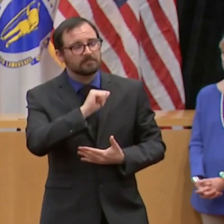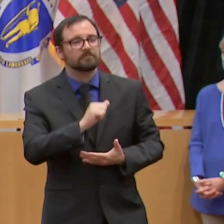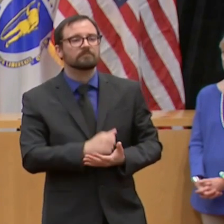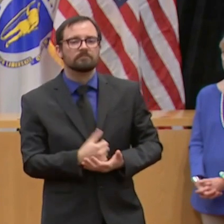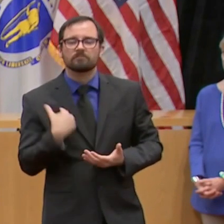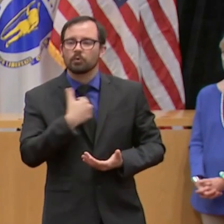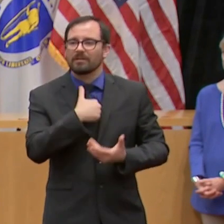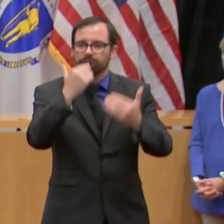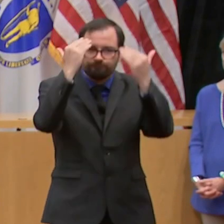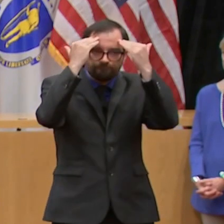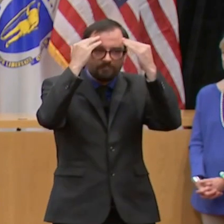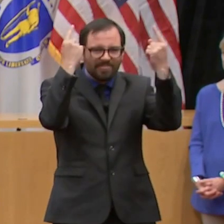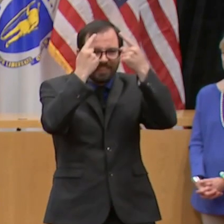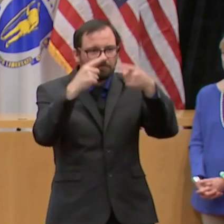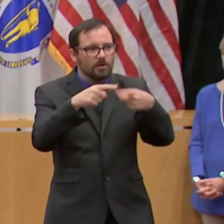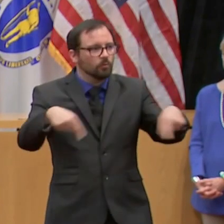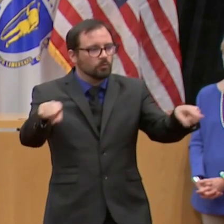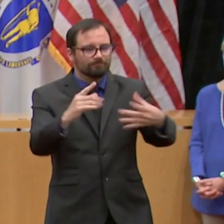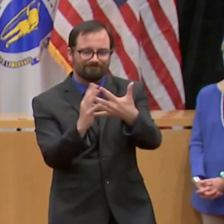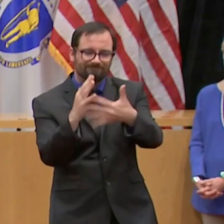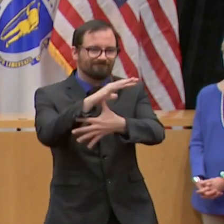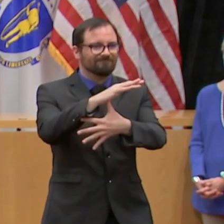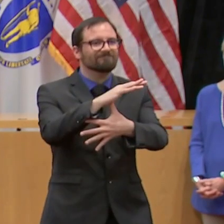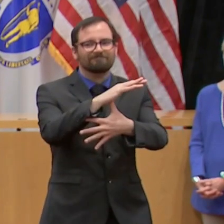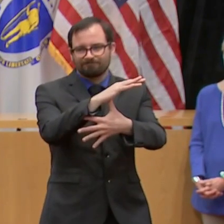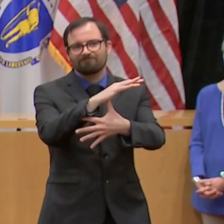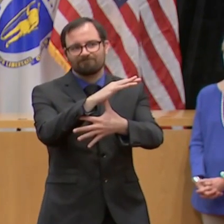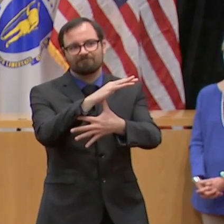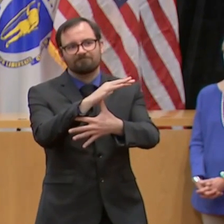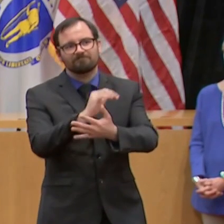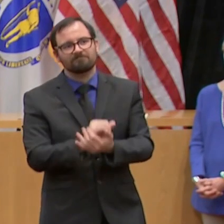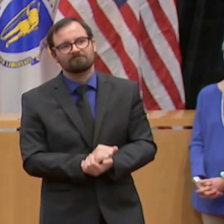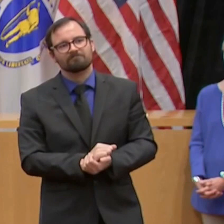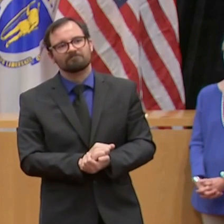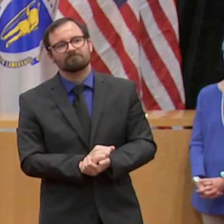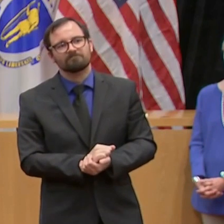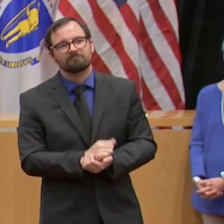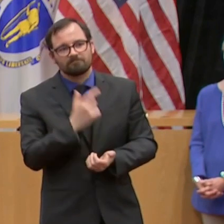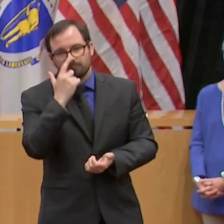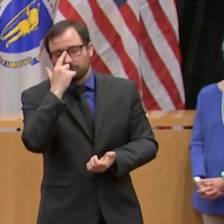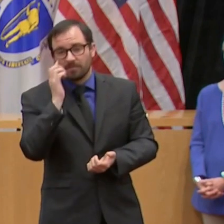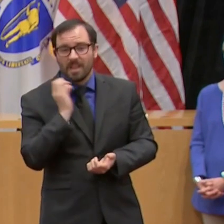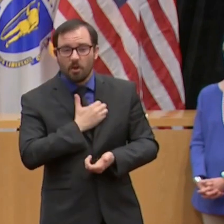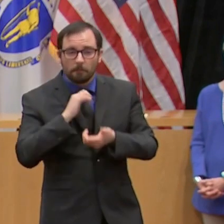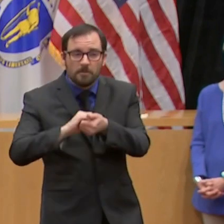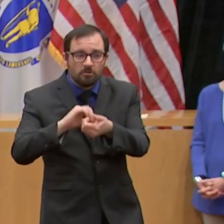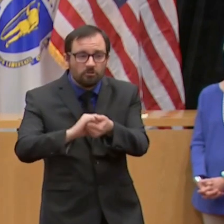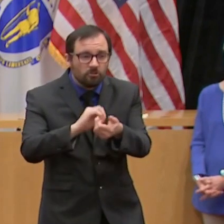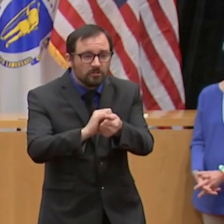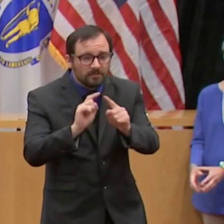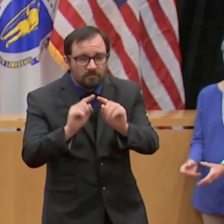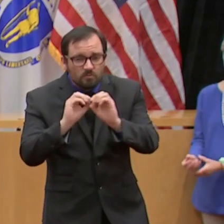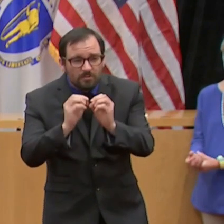VICTIMS WILL CONTINUE TO BE PART OF OUR STRATEGY, OUR RESPONSE, AND TOP OF MIND.